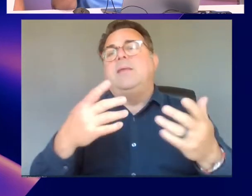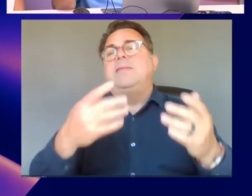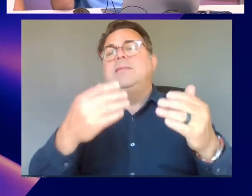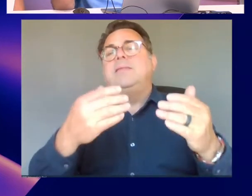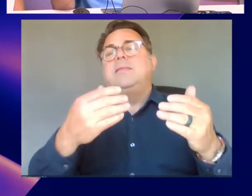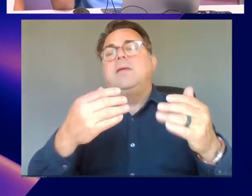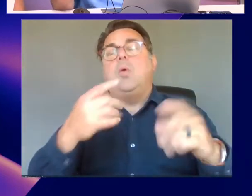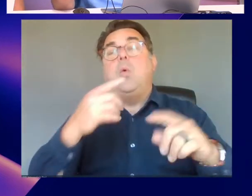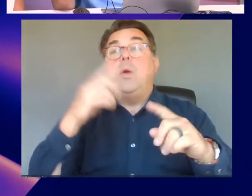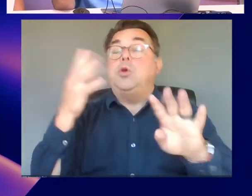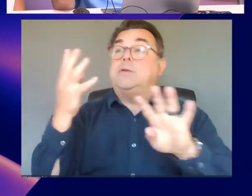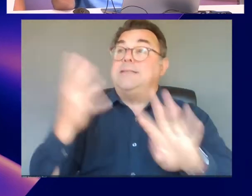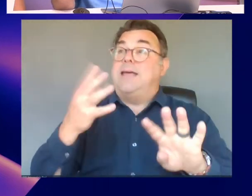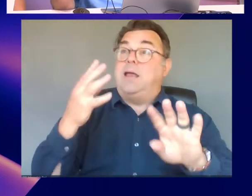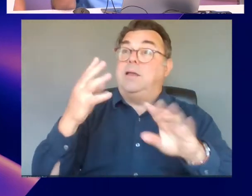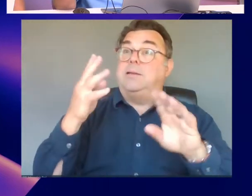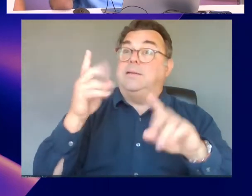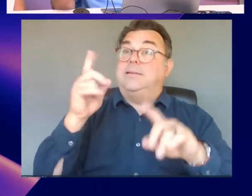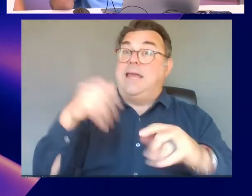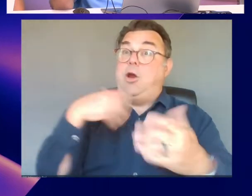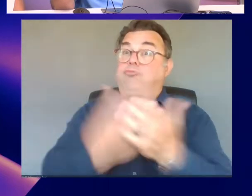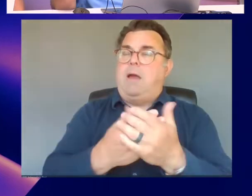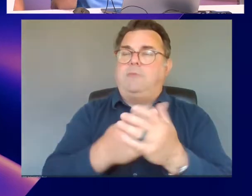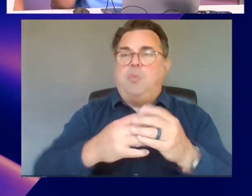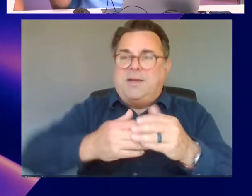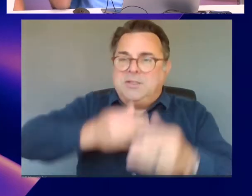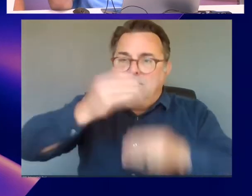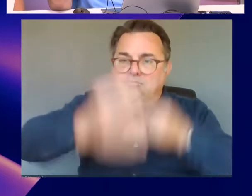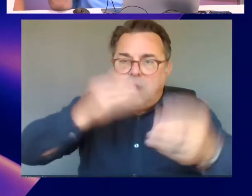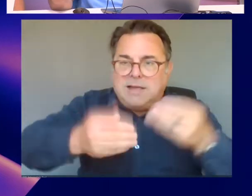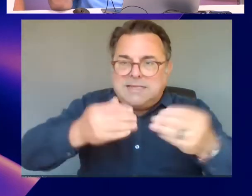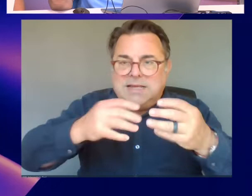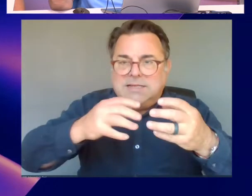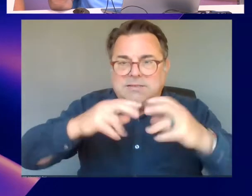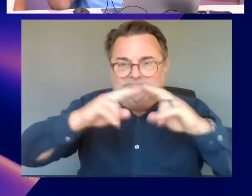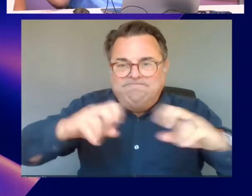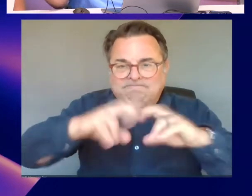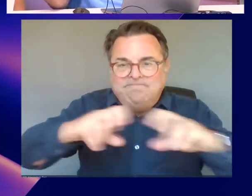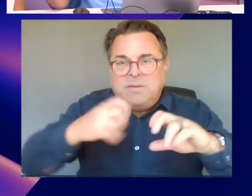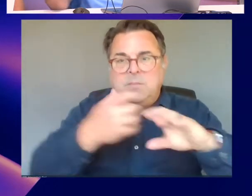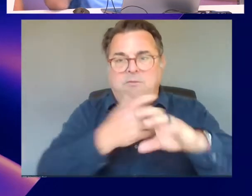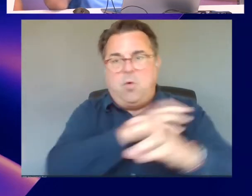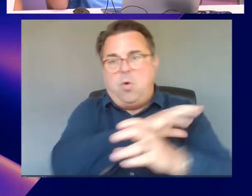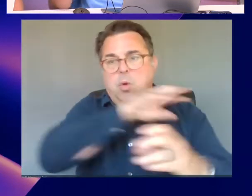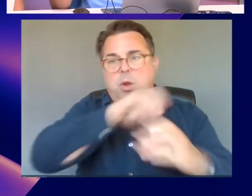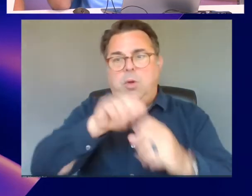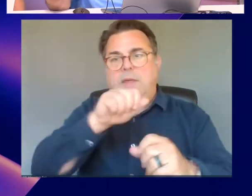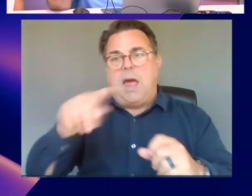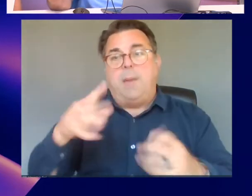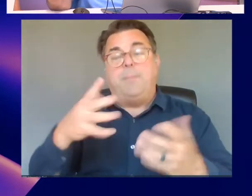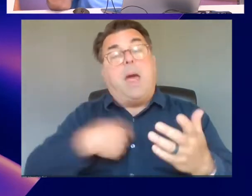you need to really process the data, right, before you integrate into your application. I was talking about doing the fraud protection,